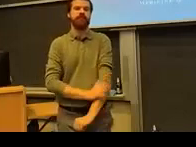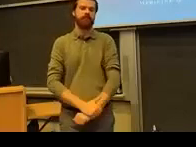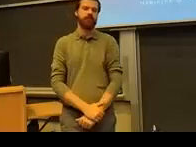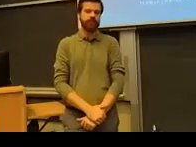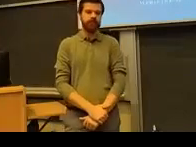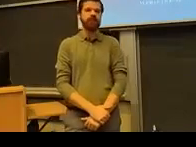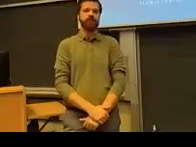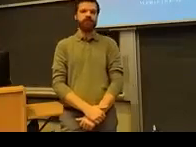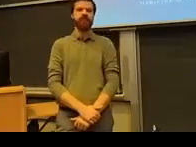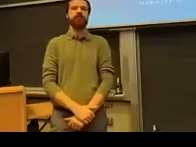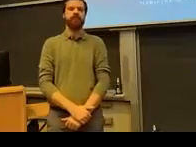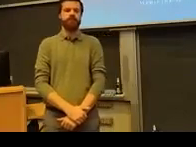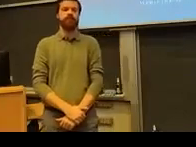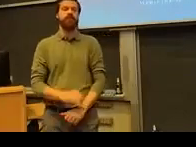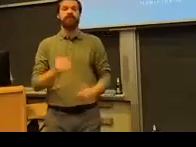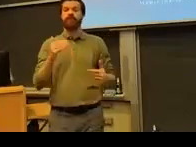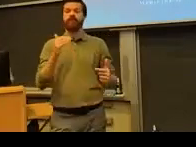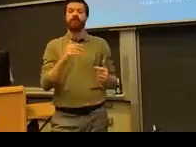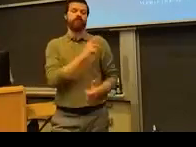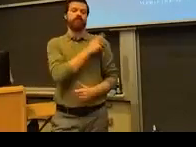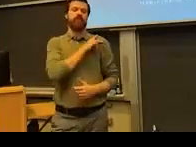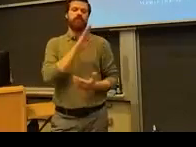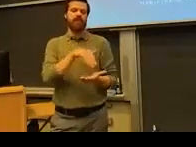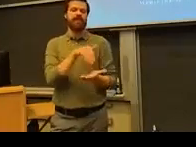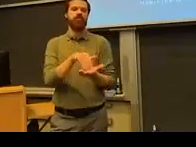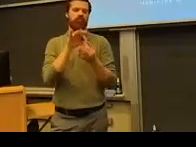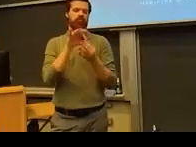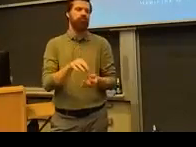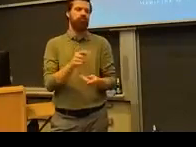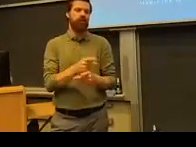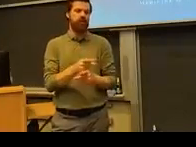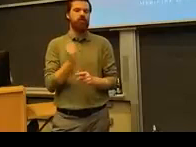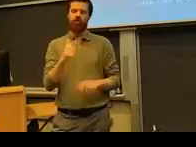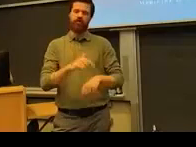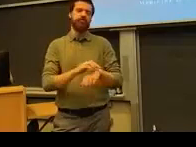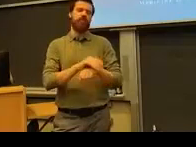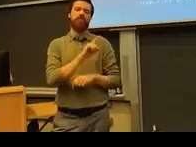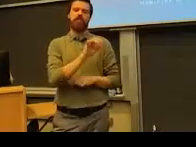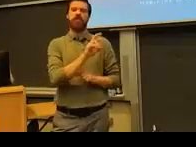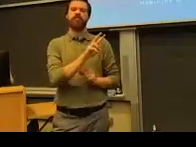the Summits unit is patient centered care we do this all the time on 192 um treating all